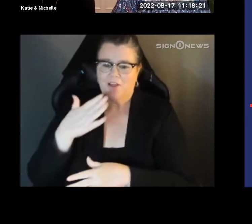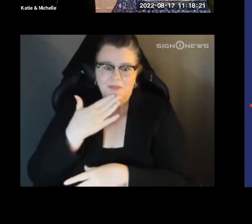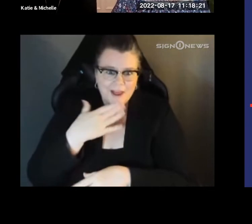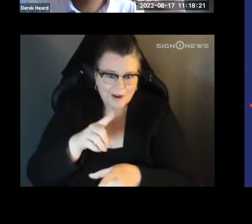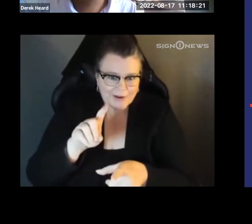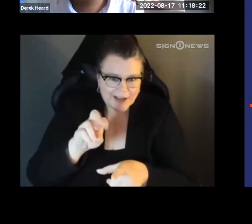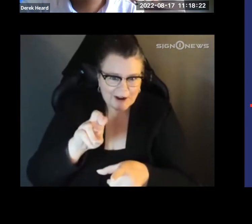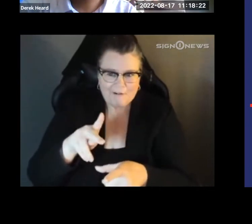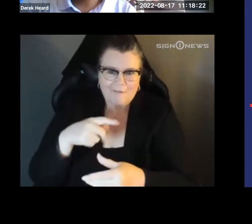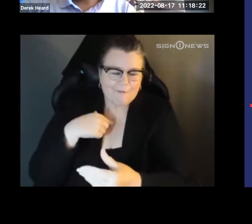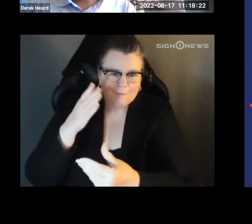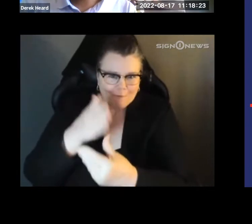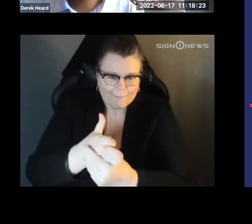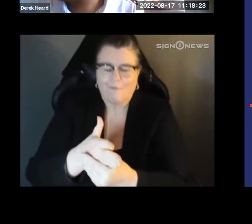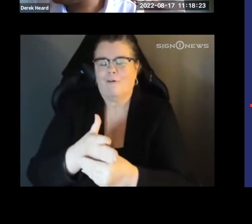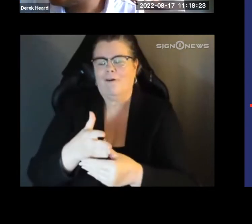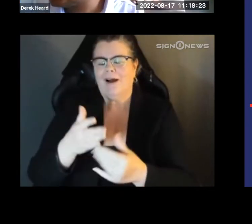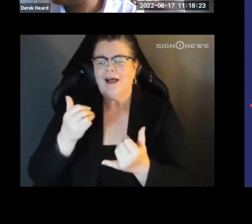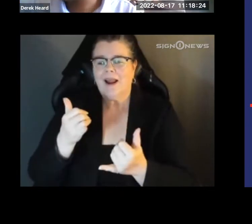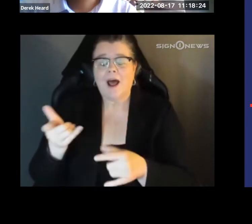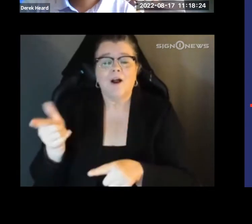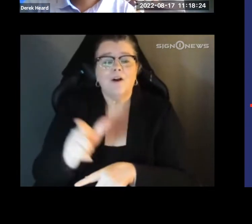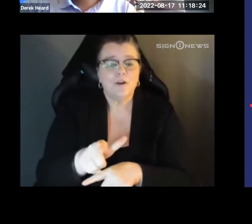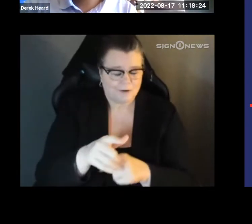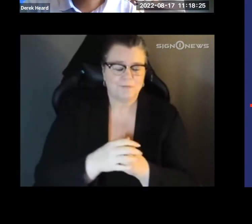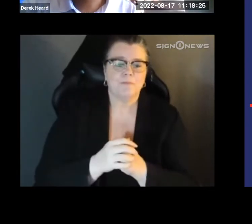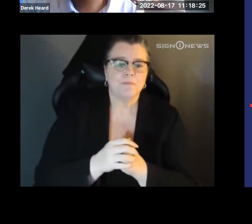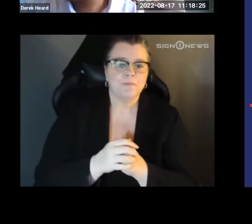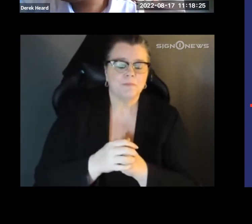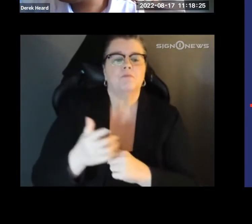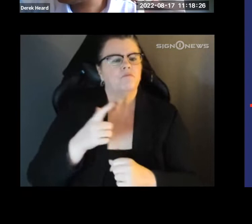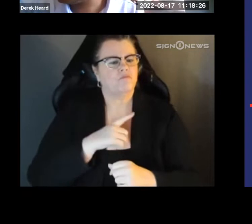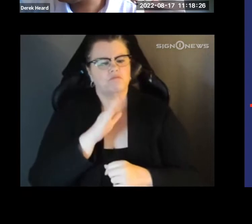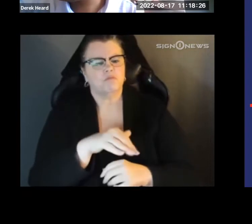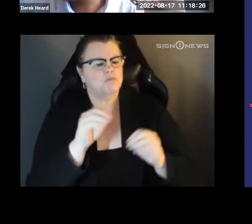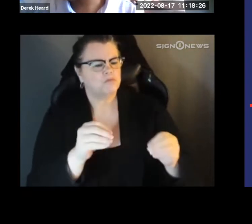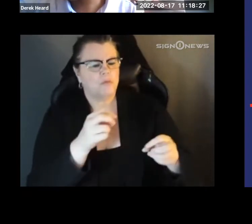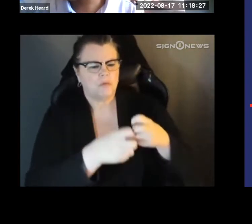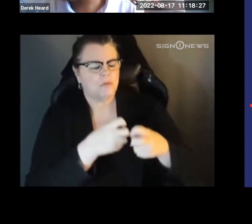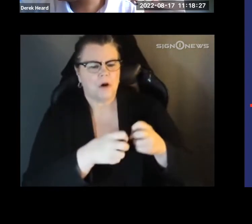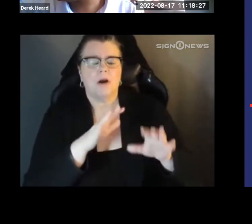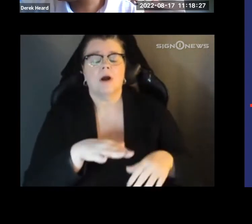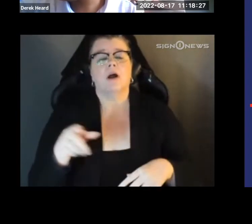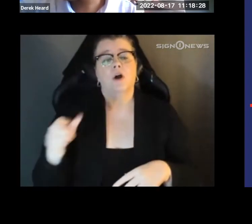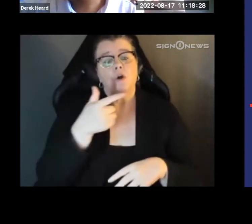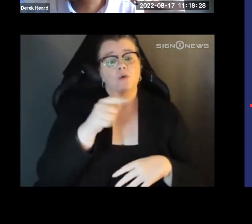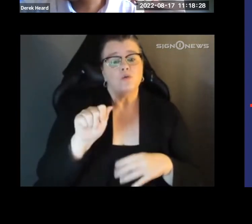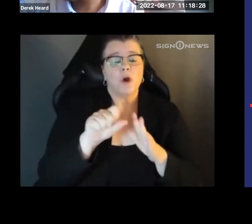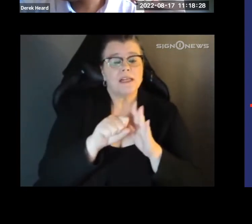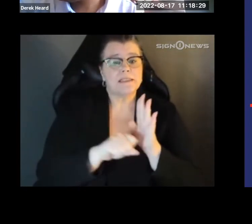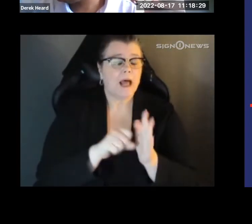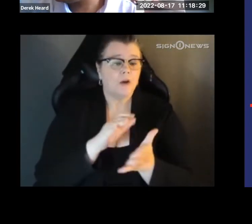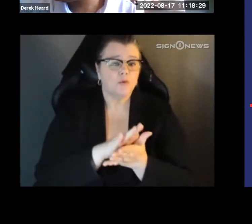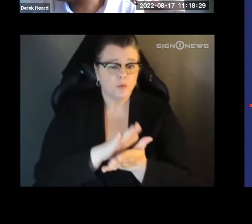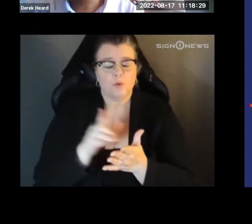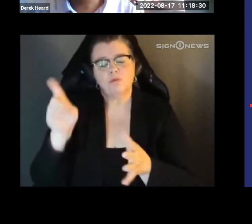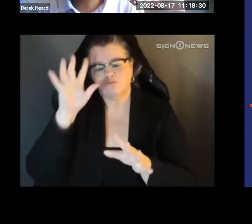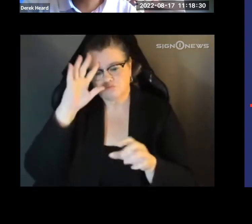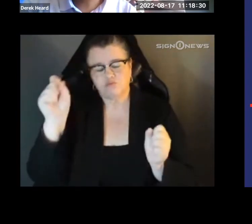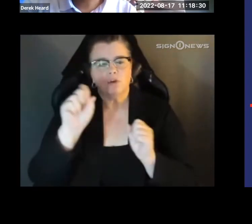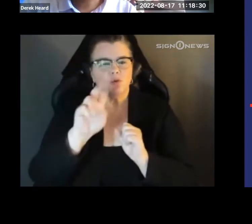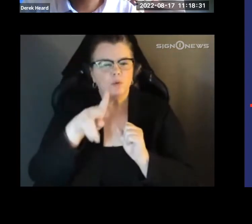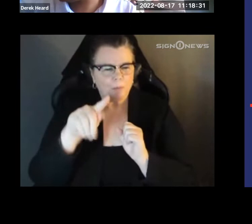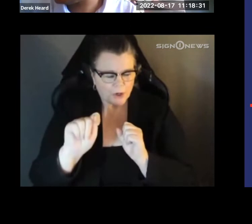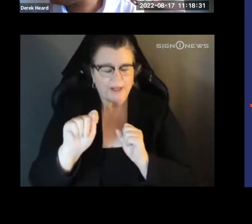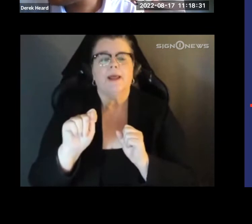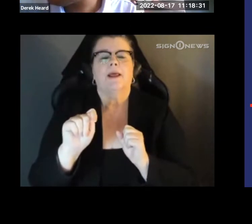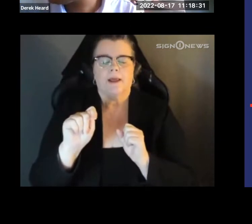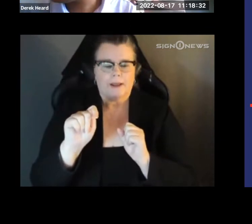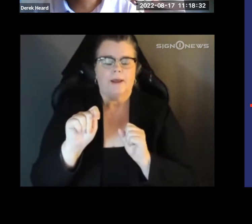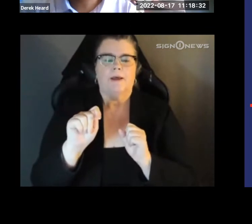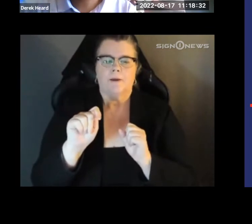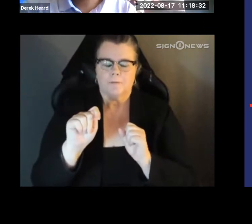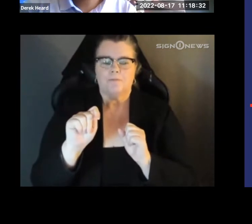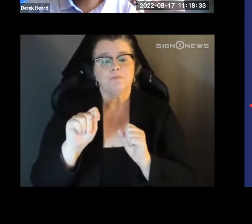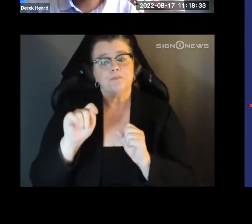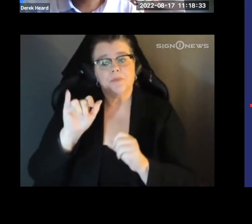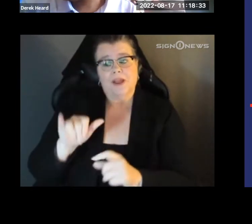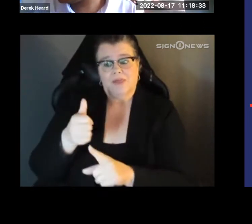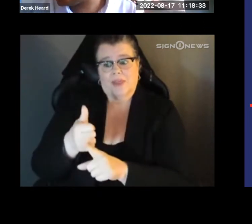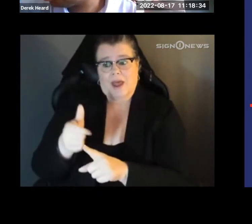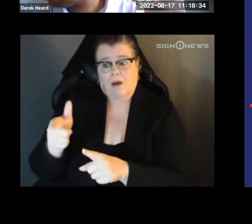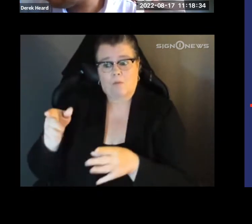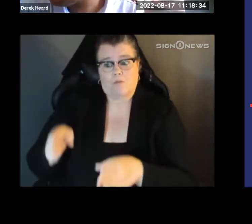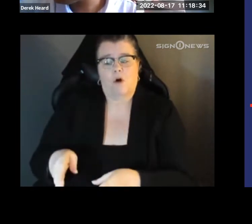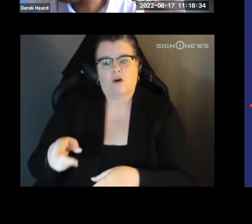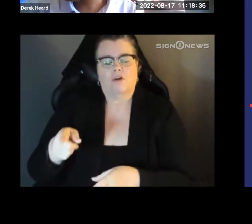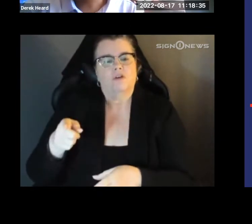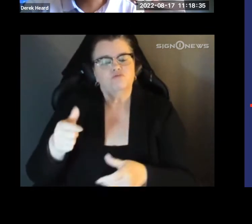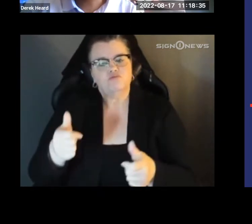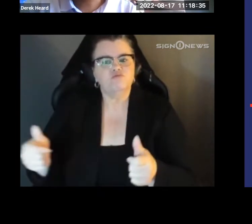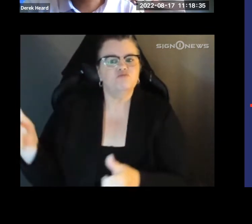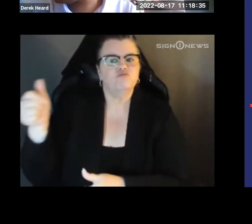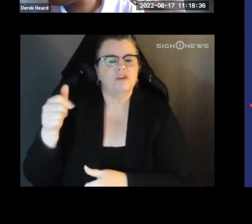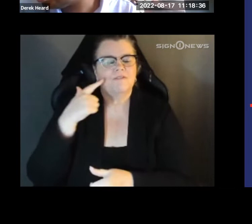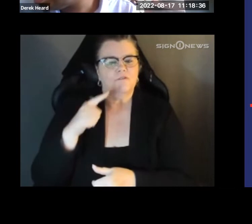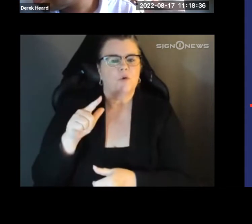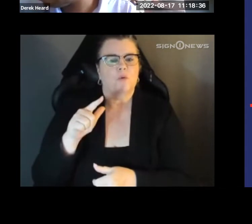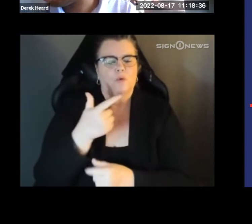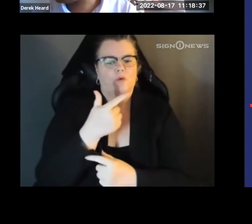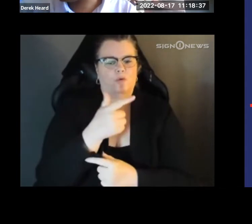no problem Georgia State School super intended is the her head of Georgia K-12 public